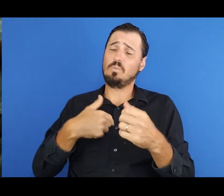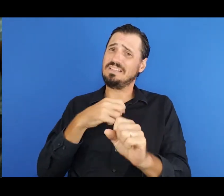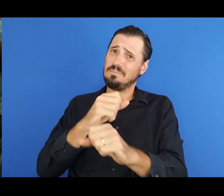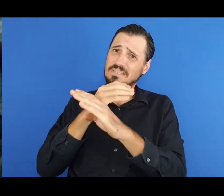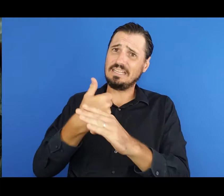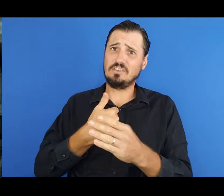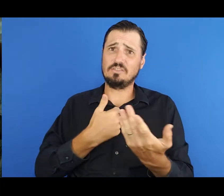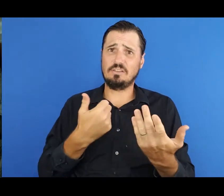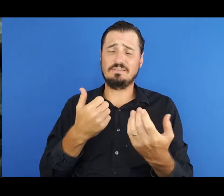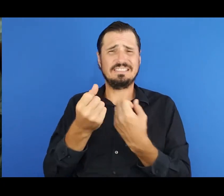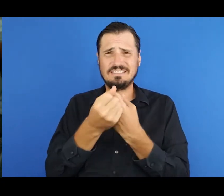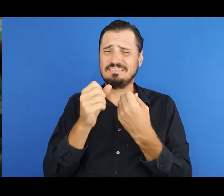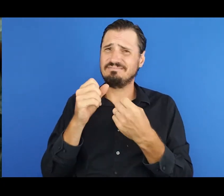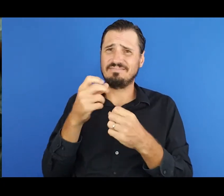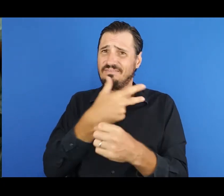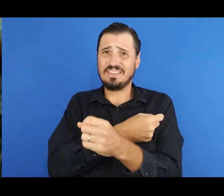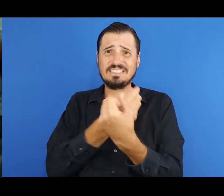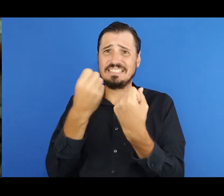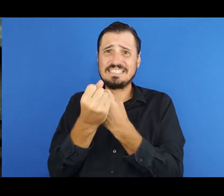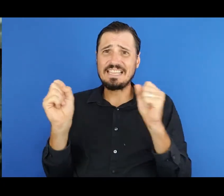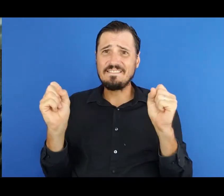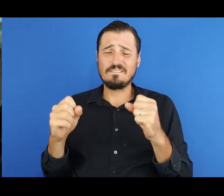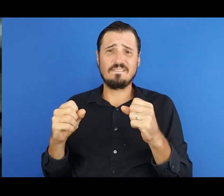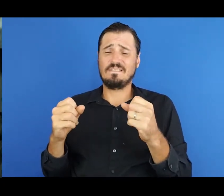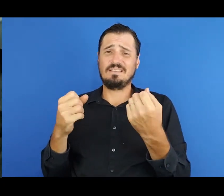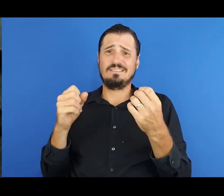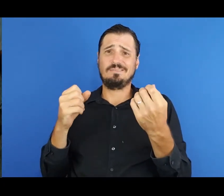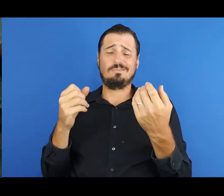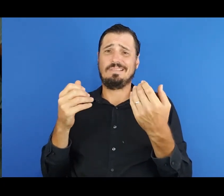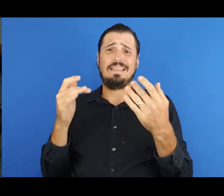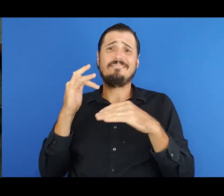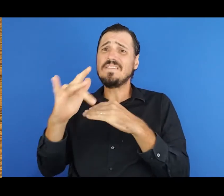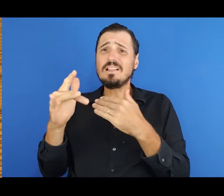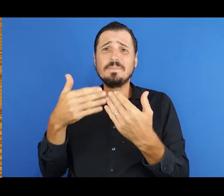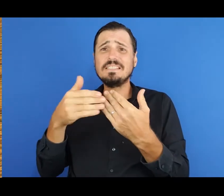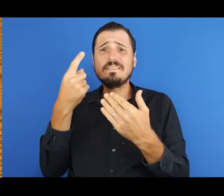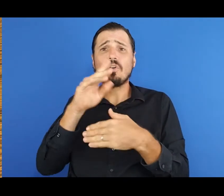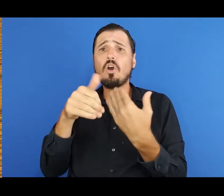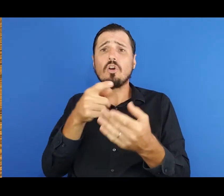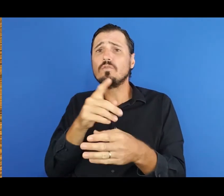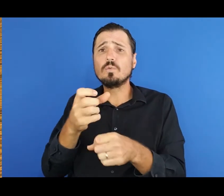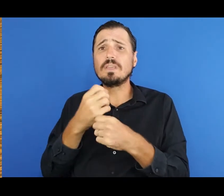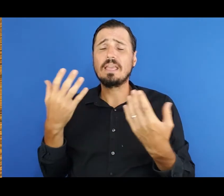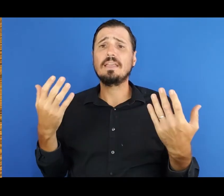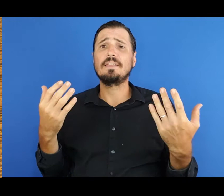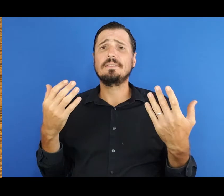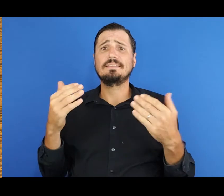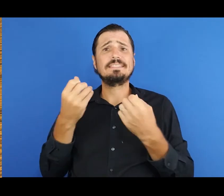is safe, effective, widely available, and free for everyone 12 years of age and older Mahalo Lauren